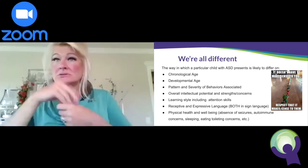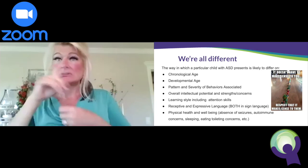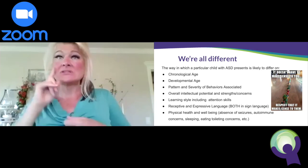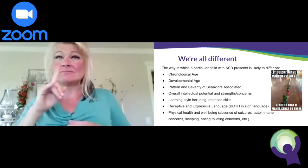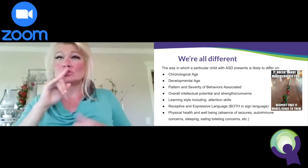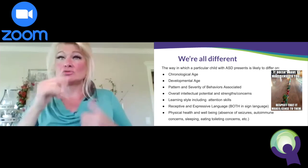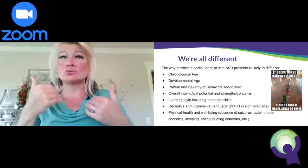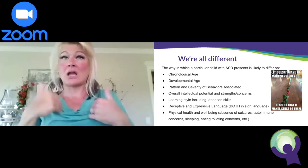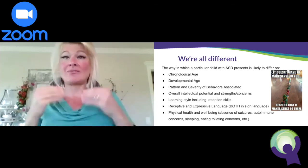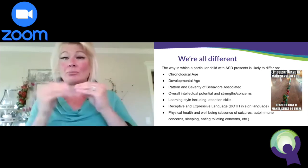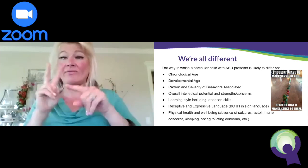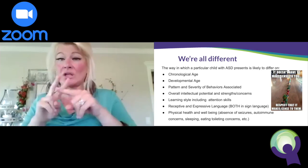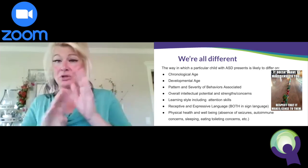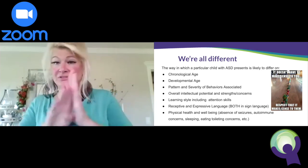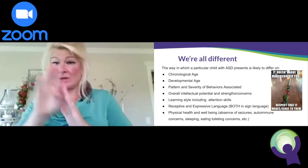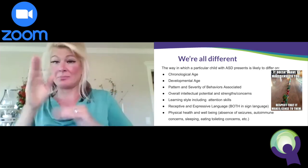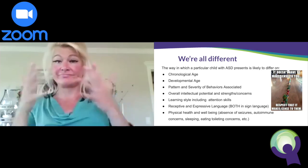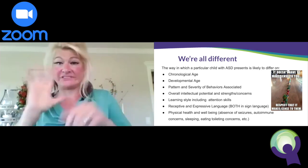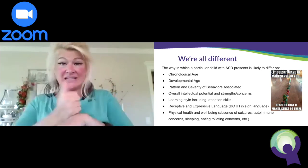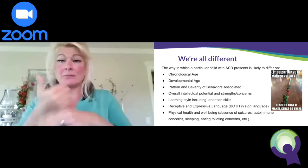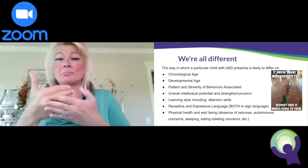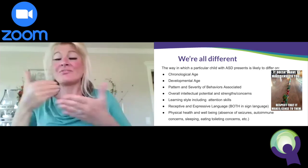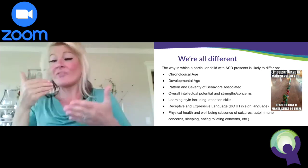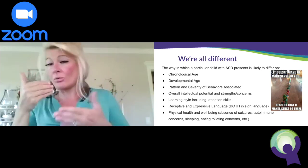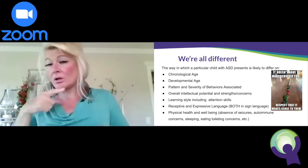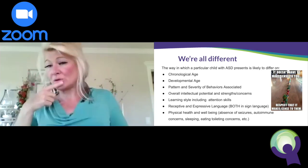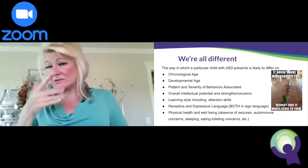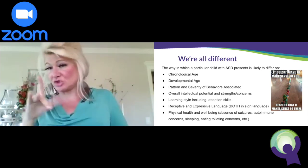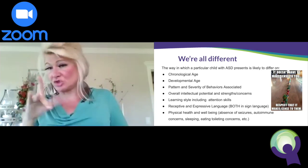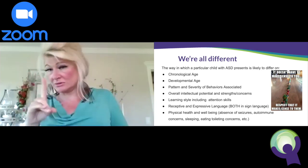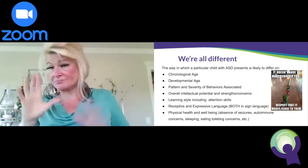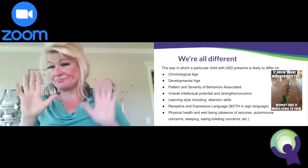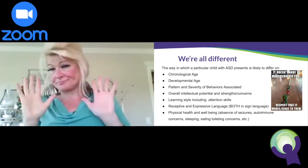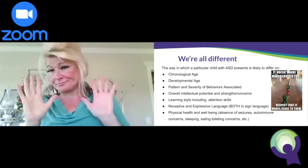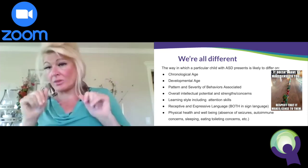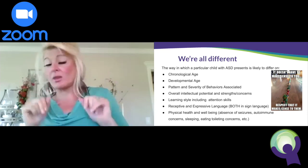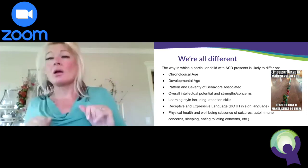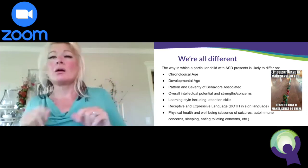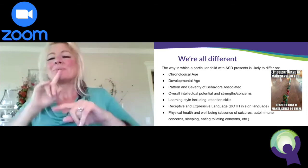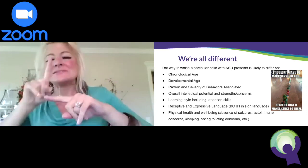as we already mentioned with an autistic child, maybe their vocabulary development